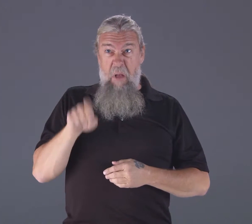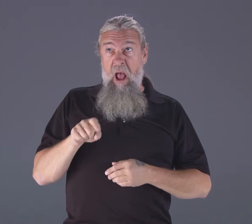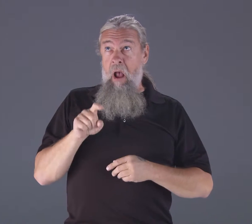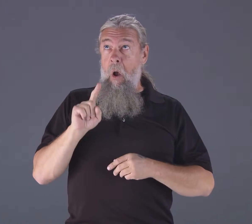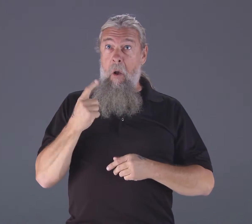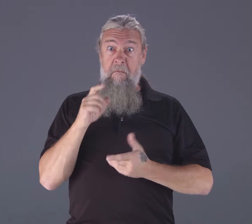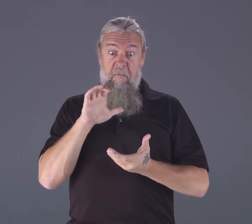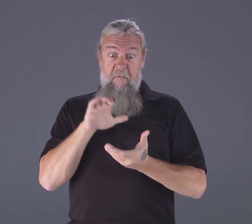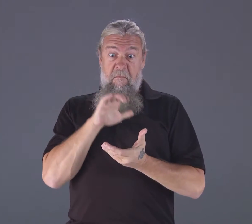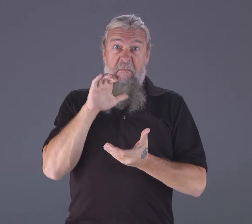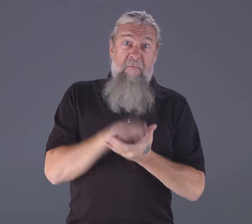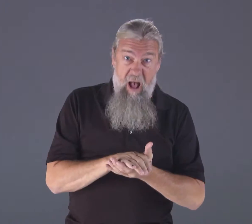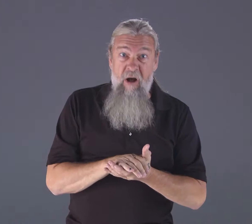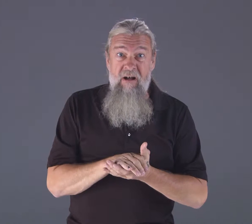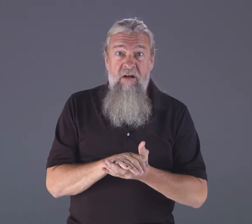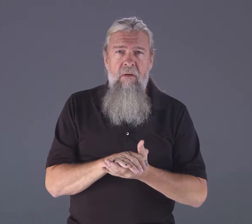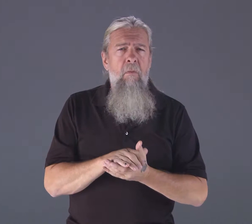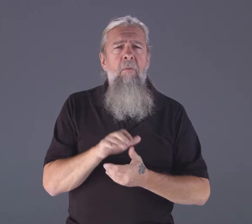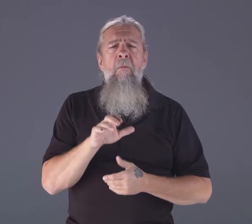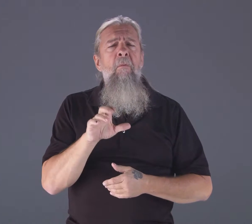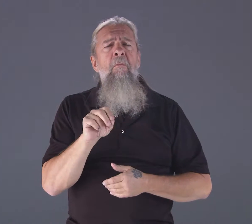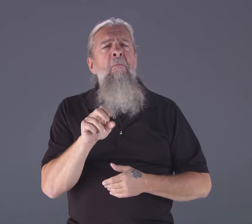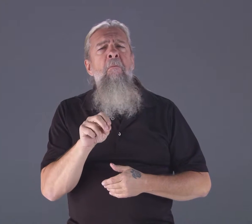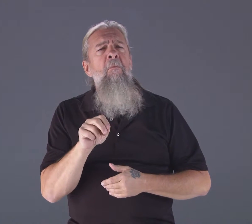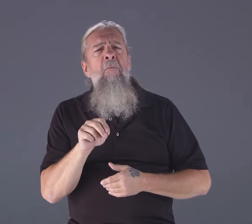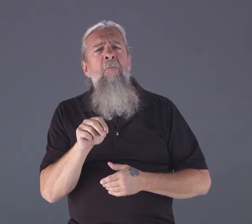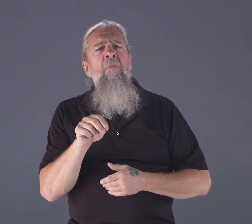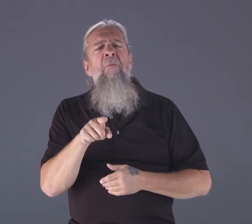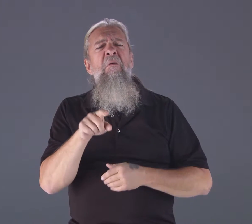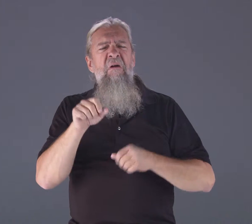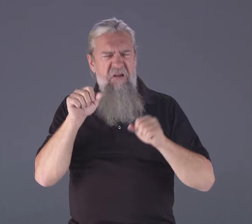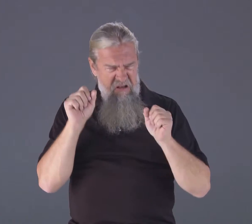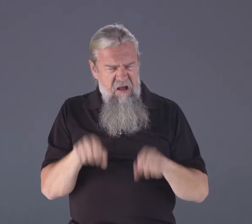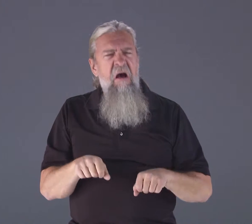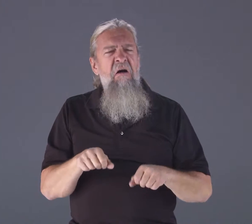You do not need to be married to the abuser to be protected by the law.